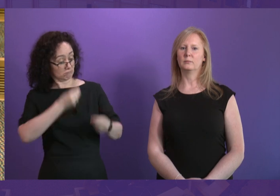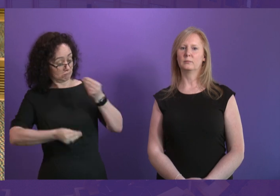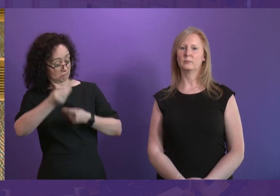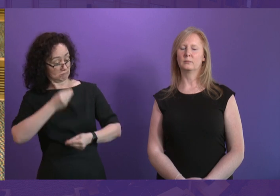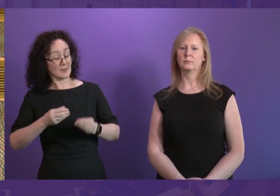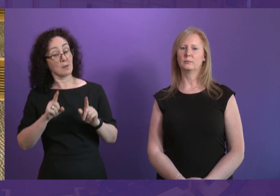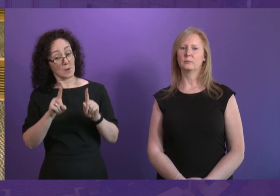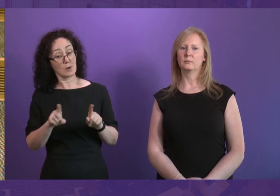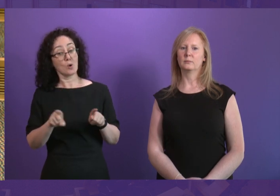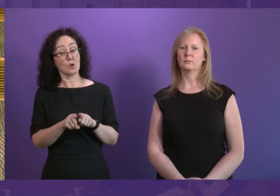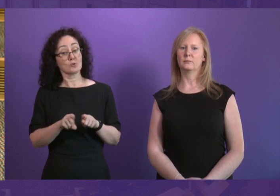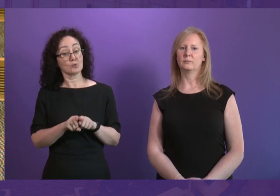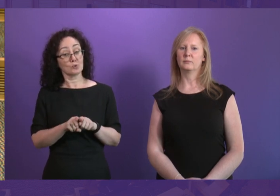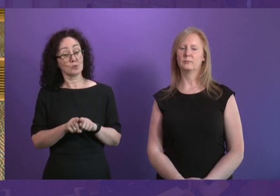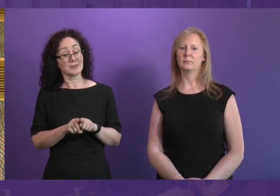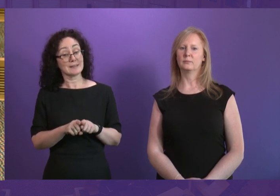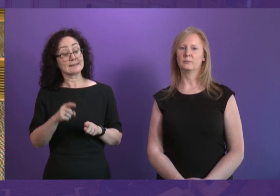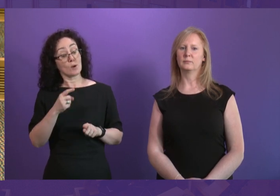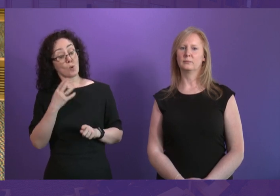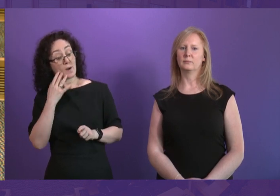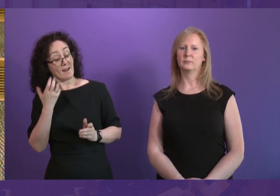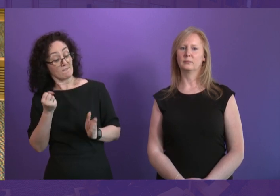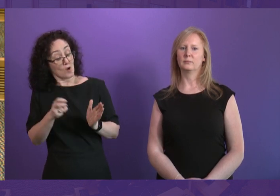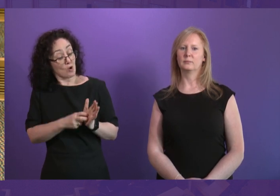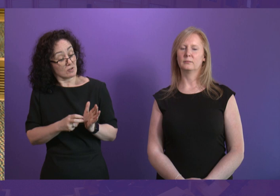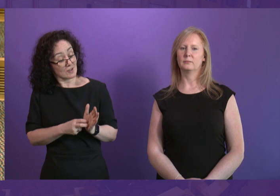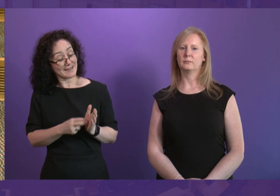we also take account of impacts that are beyond the franchisee’s control. The targets for